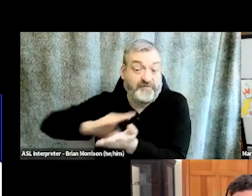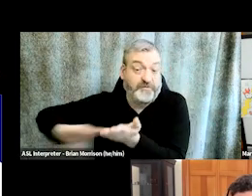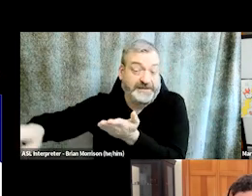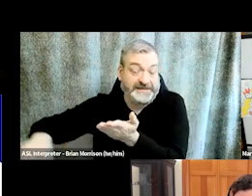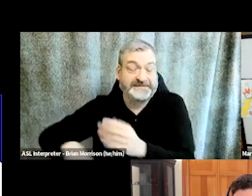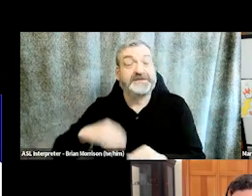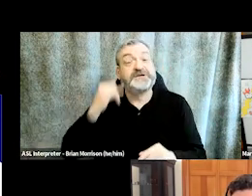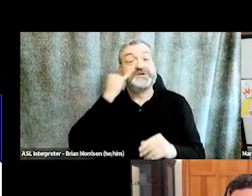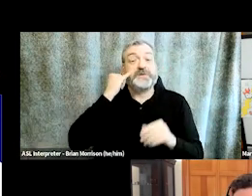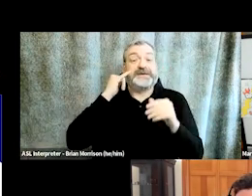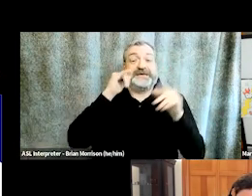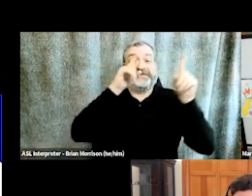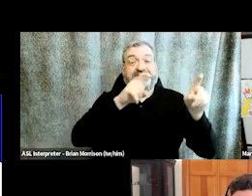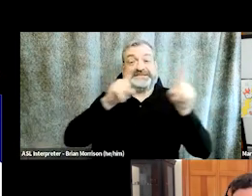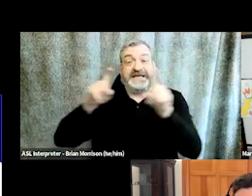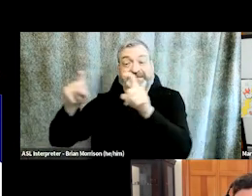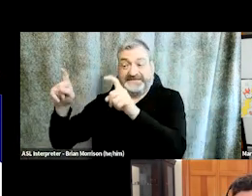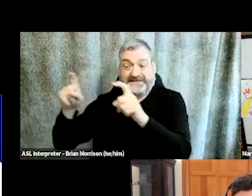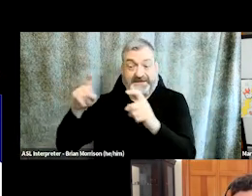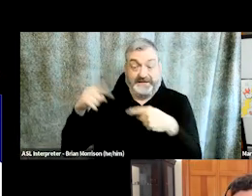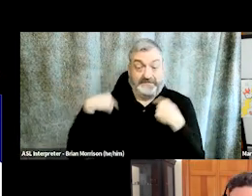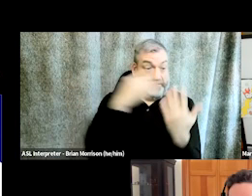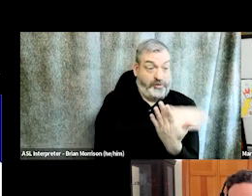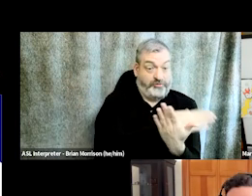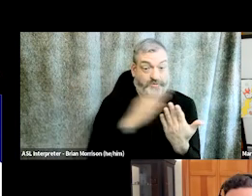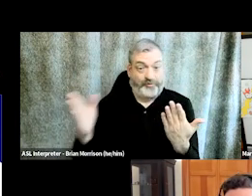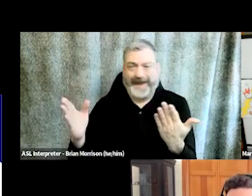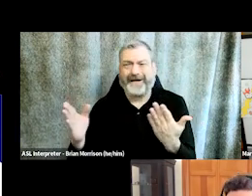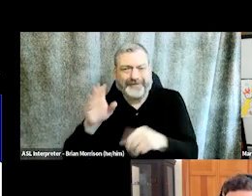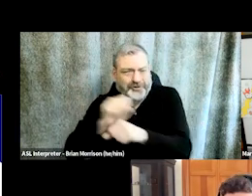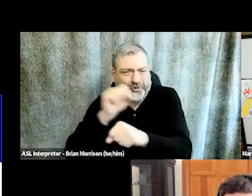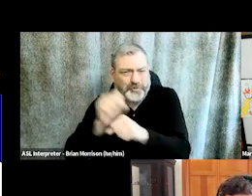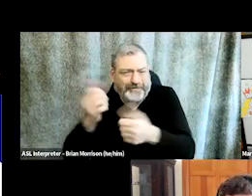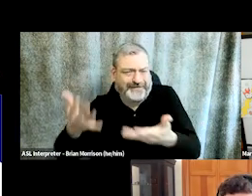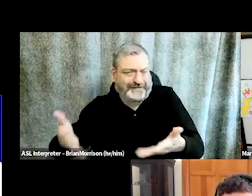in all throughout, you've actually made your job a lot easier without it. I just want to offer that because.